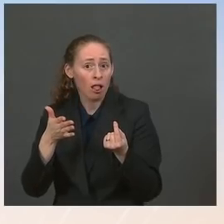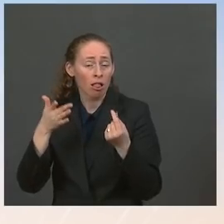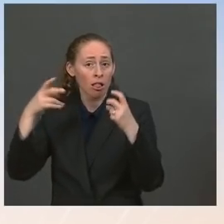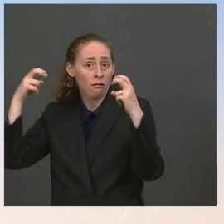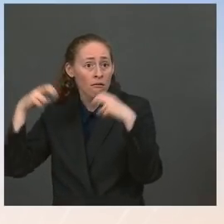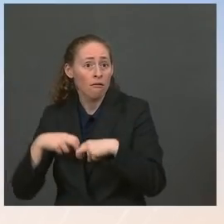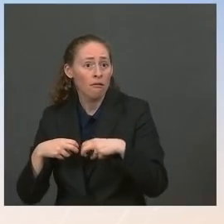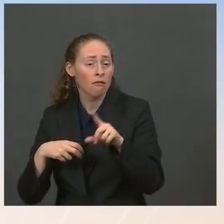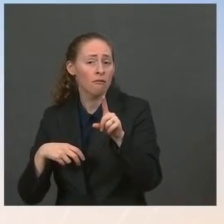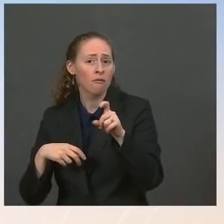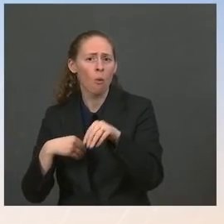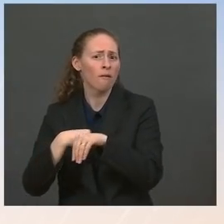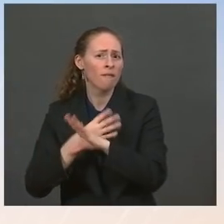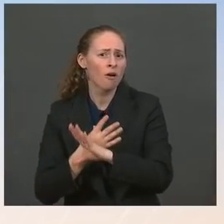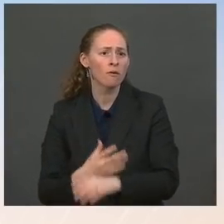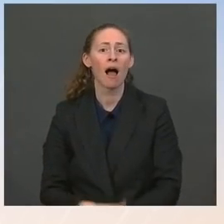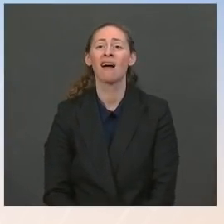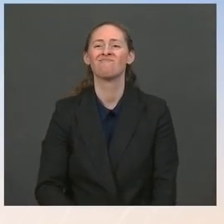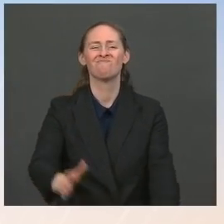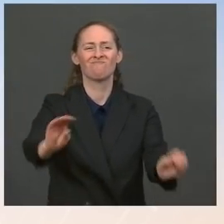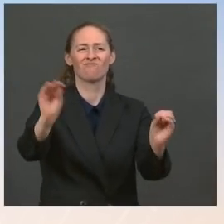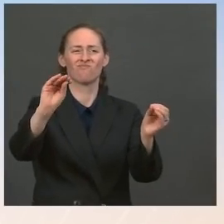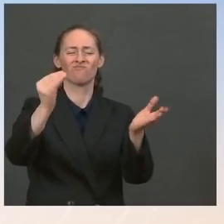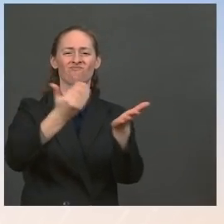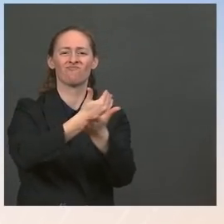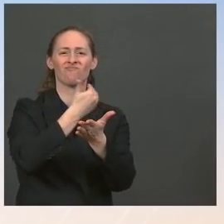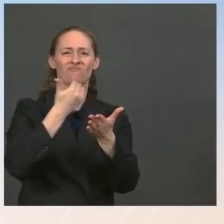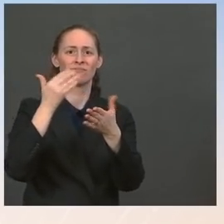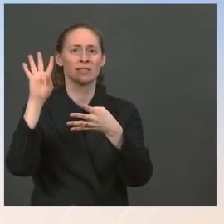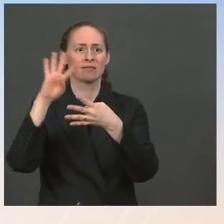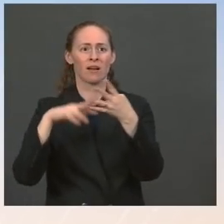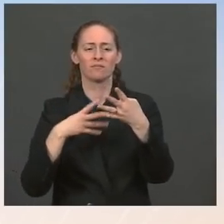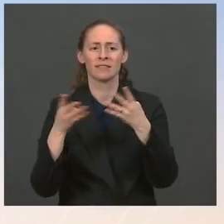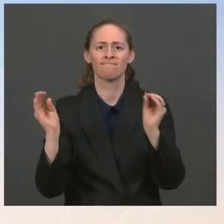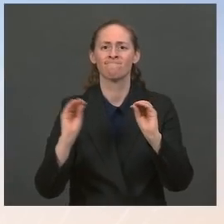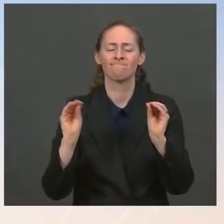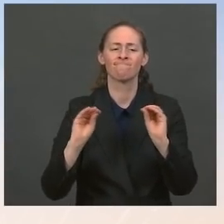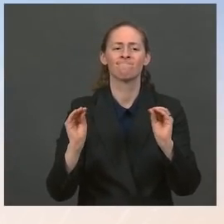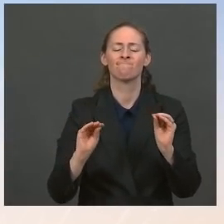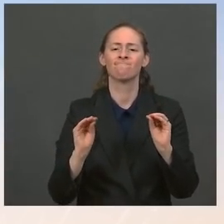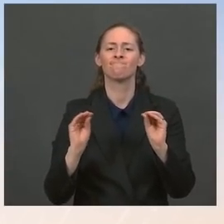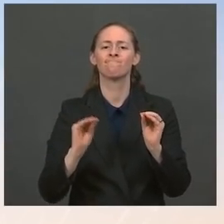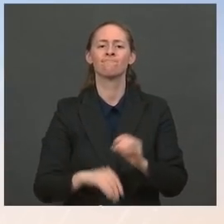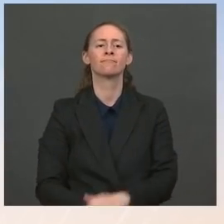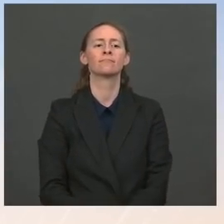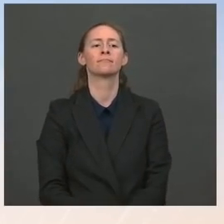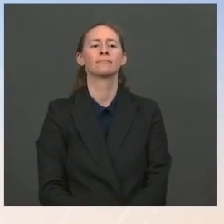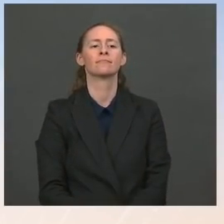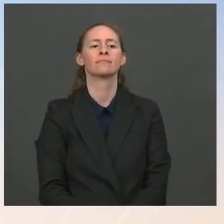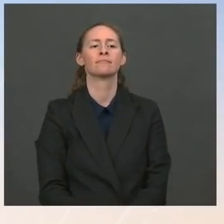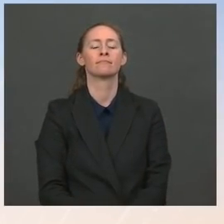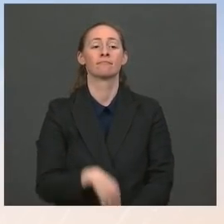at the President's request, led a delegation of senior U.S. officials to Moscow on November 2nd and 3rd, as you just stated.